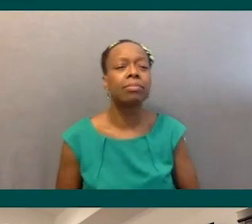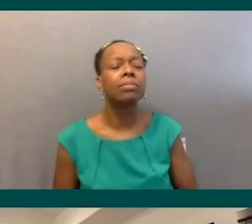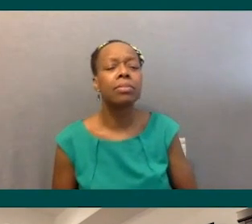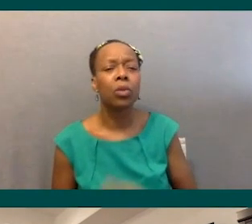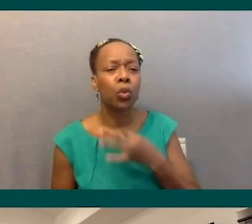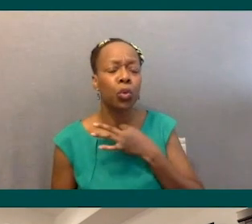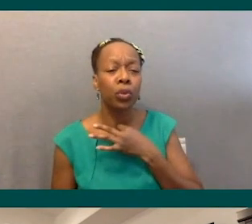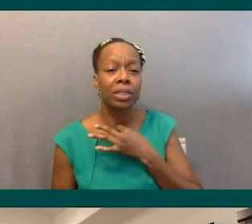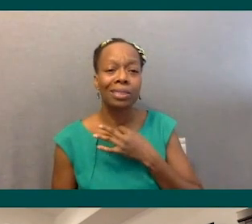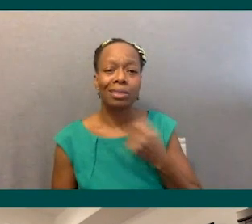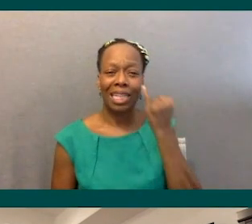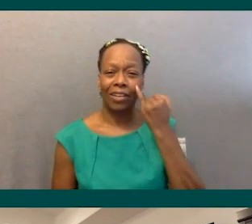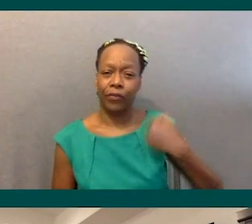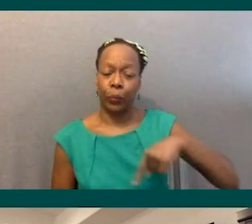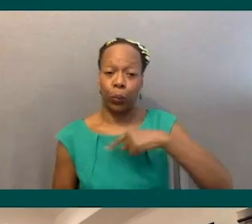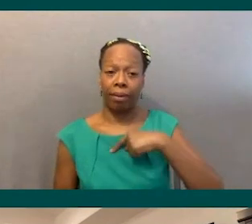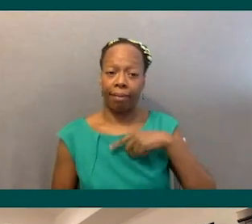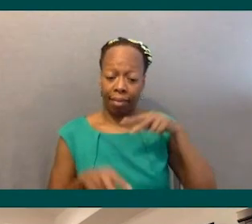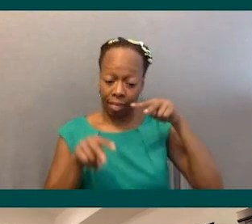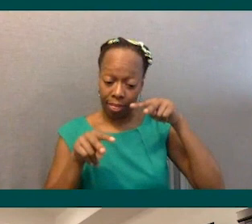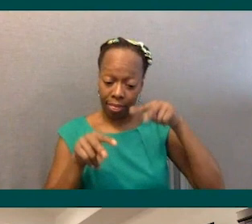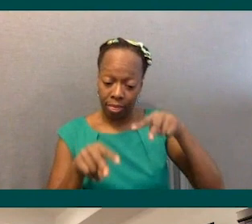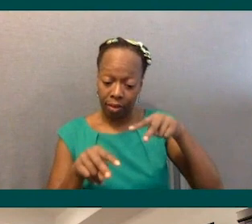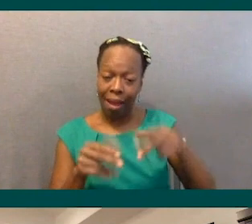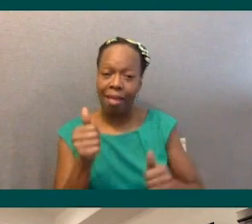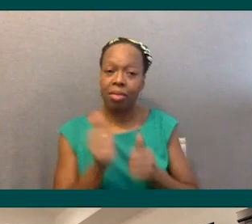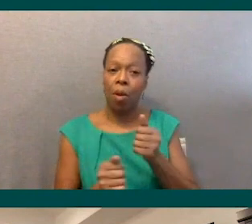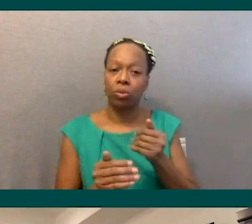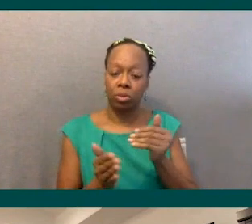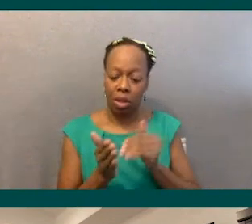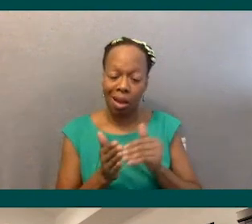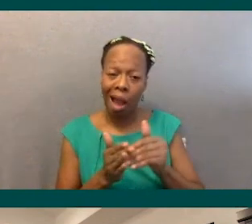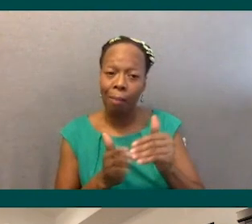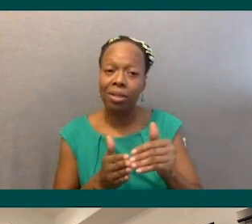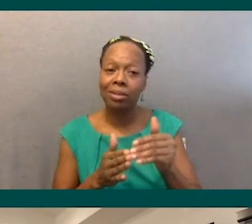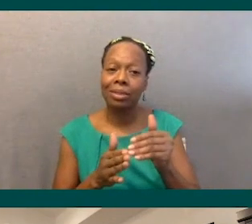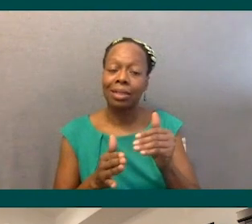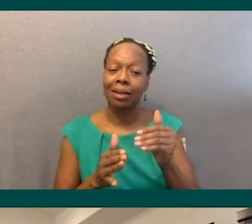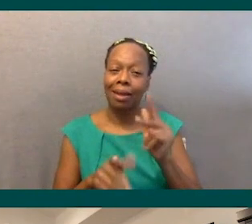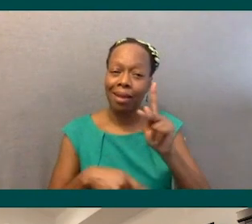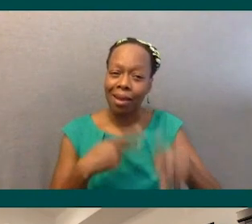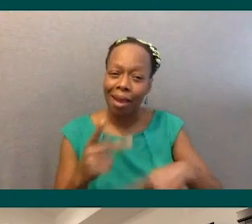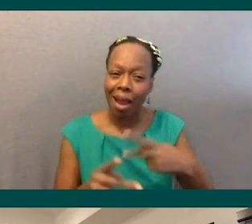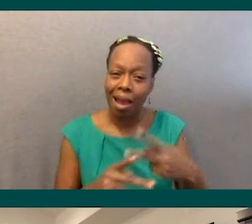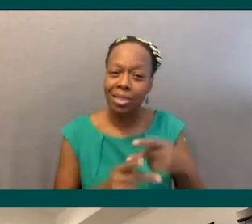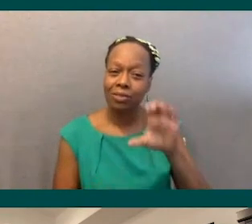and Dr. Kim, I sorta wanna ask you this question, by thinking about the most common types of CP,